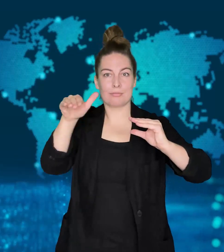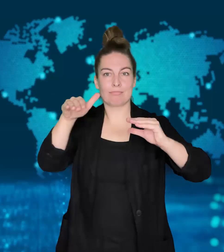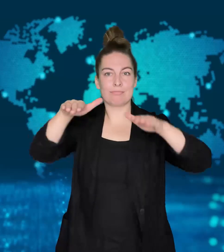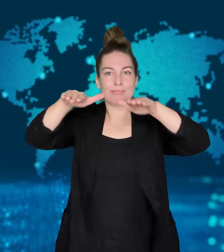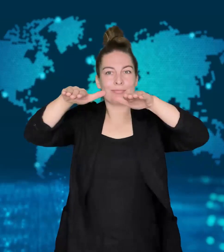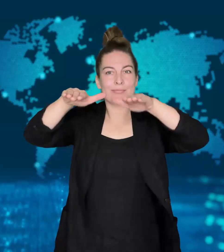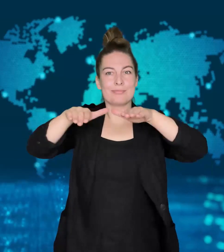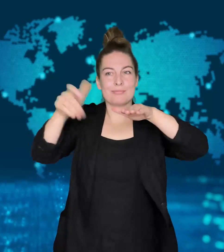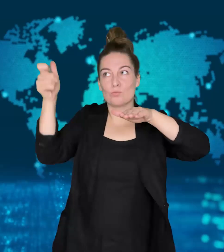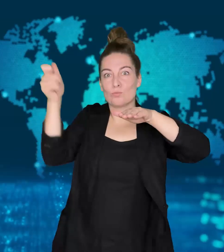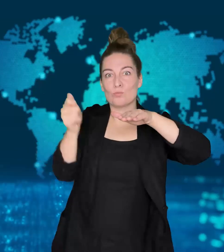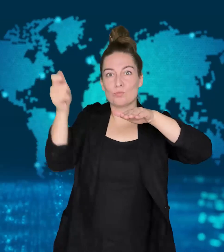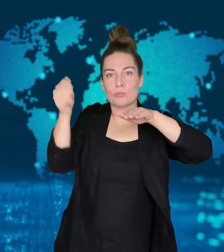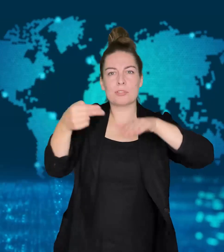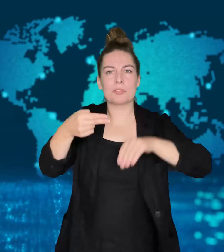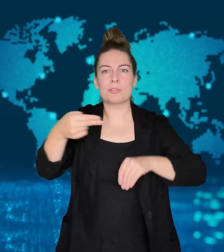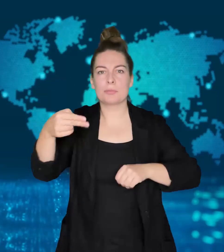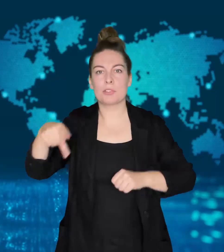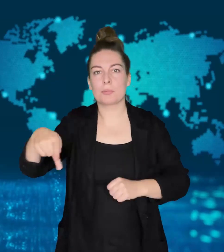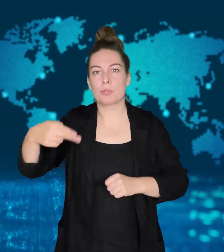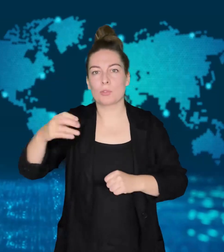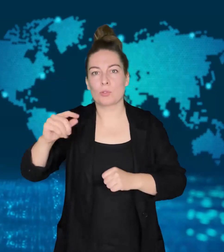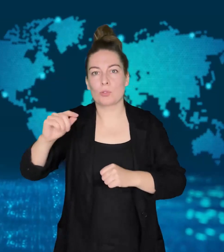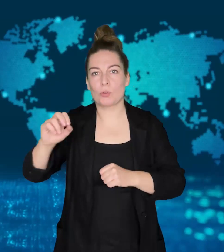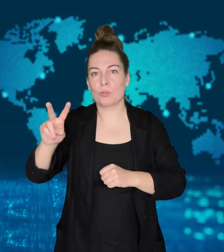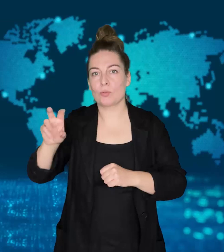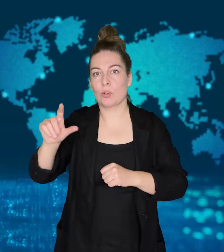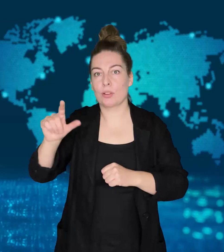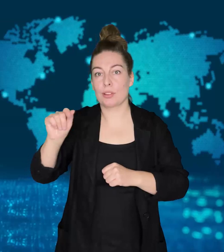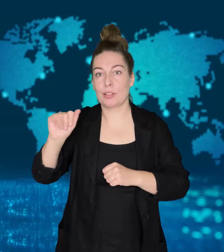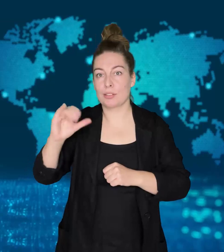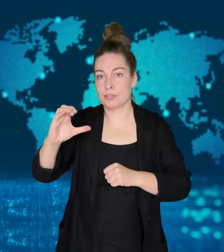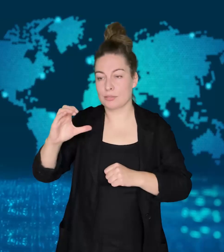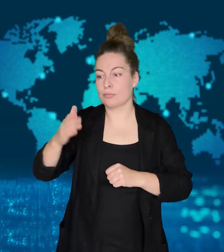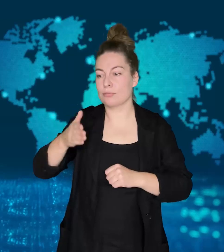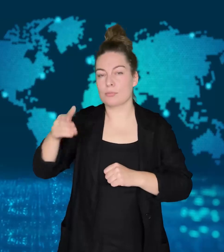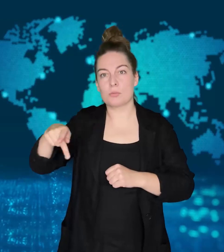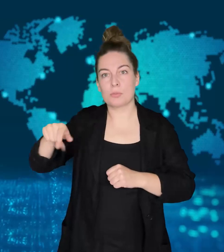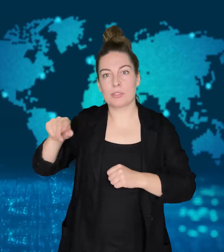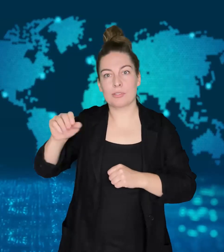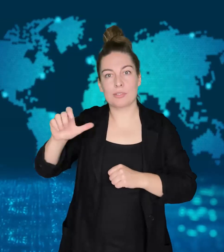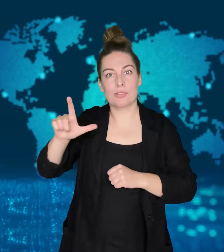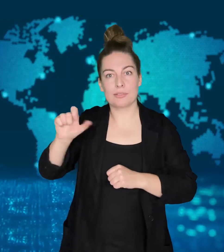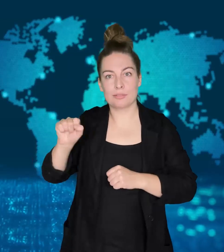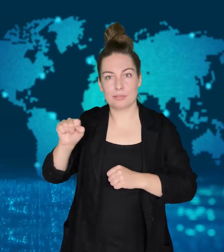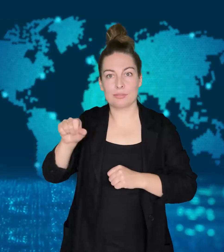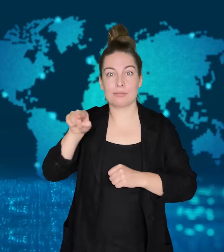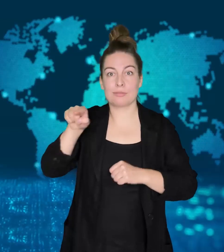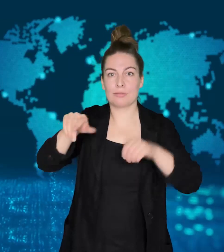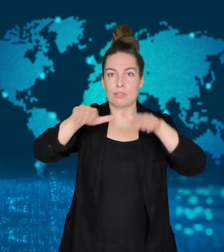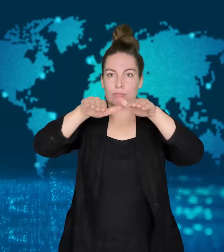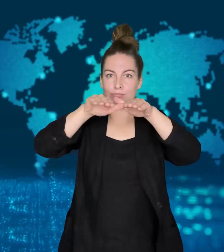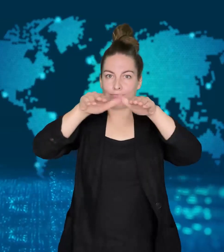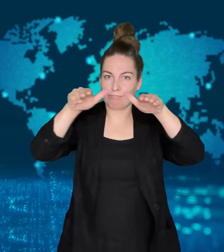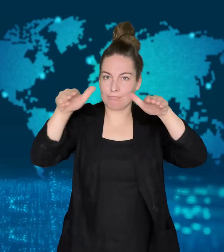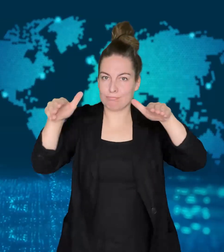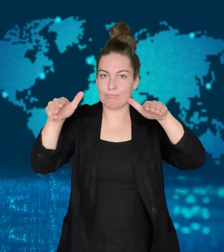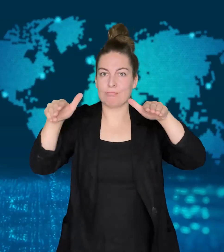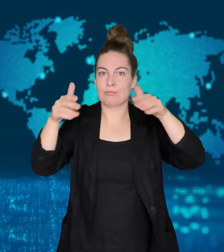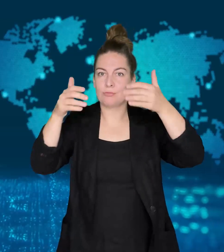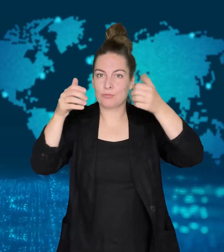and they cover nearly the entire upper surface of the car including its hood.